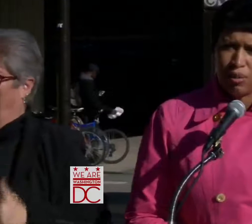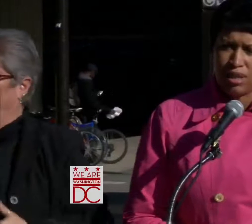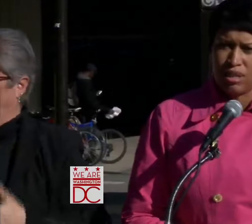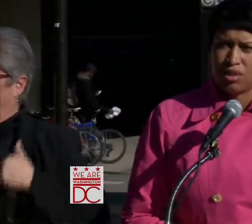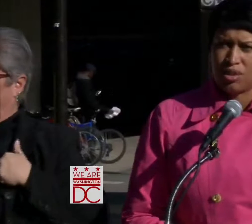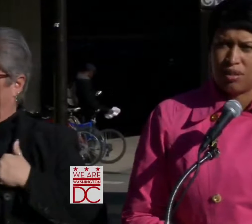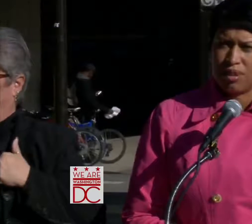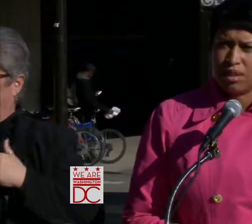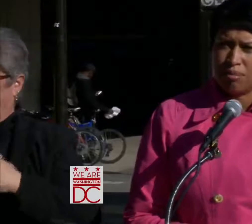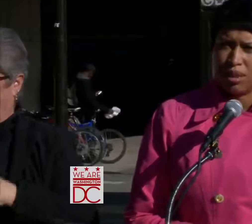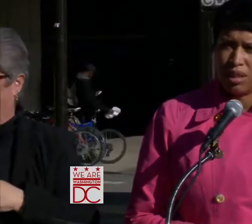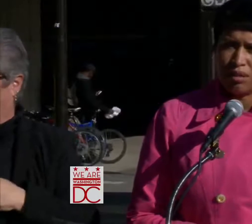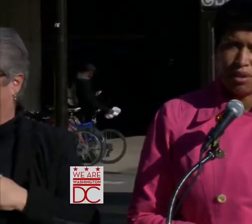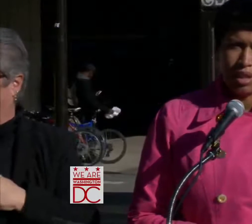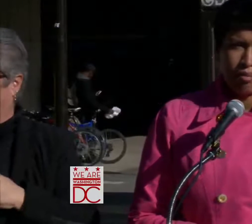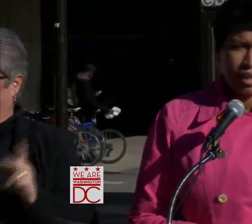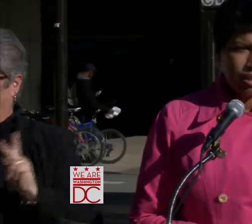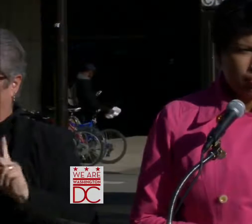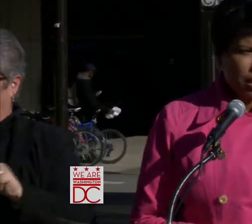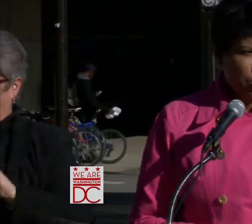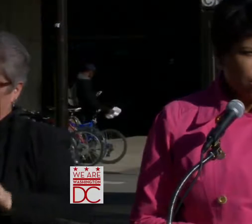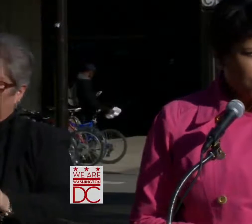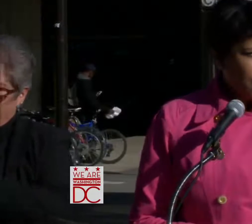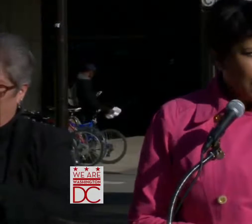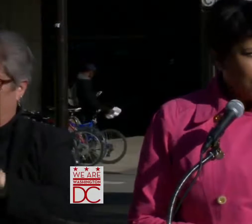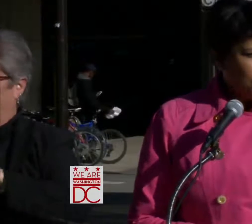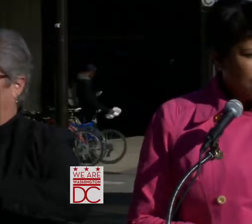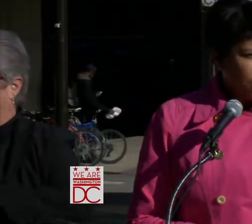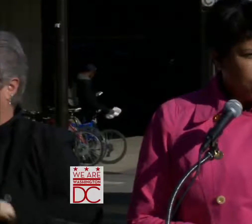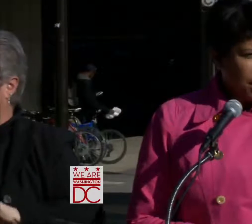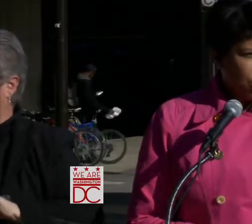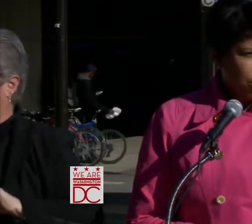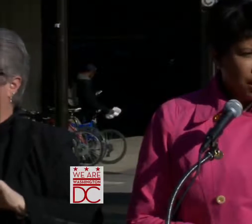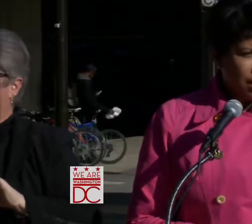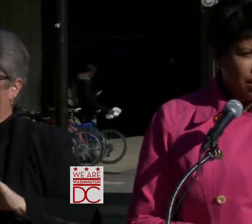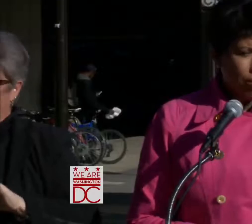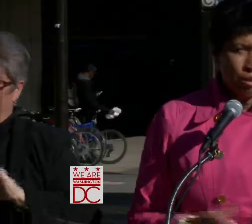AND WE IN THE DISTRICT OF COLUMBIA ARE VERY COMMITTED TO METRO. WE KNOW WHAT METRO MEANS.